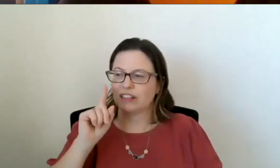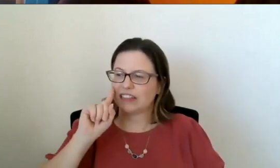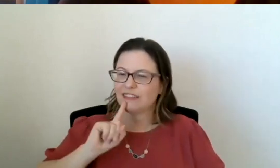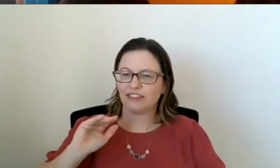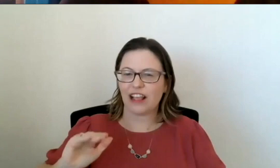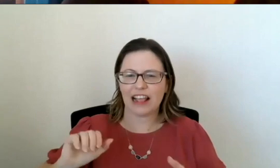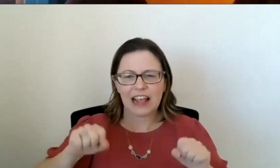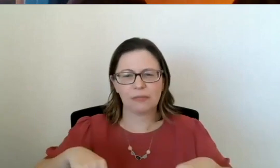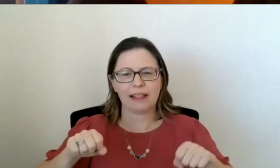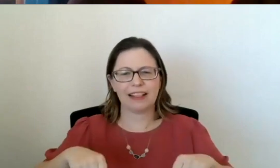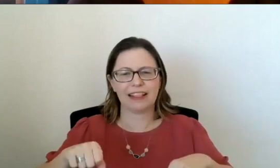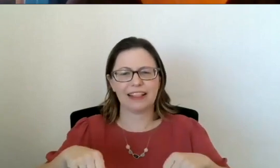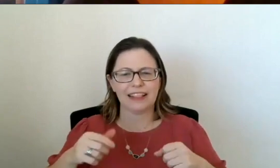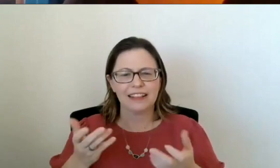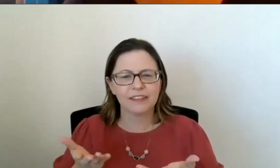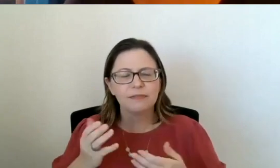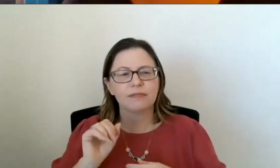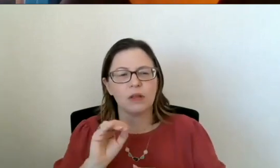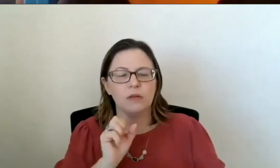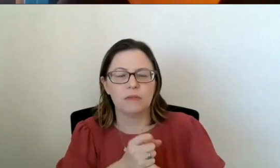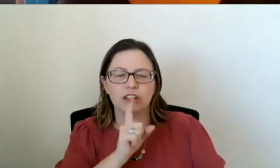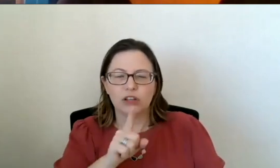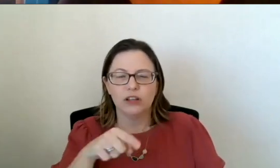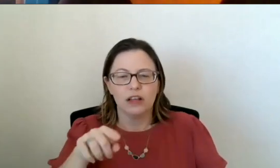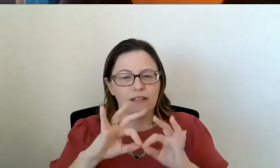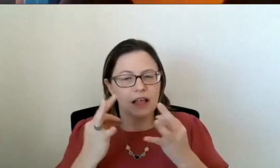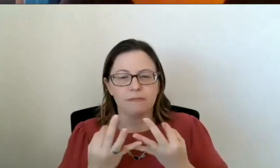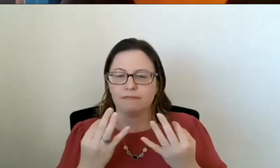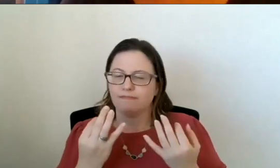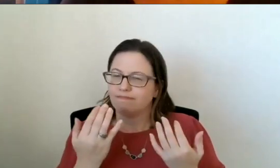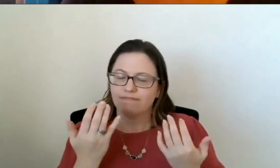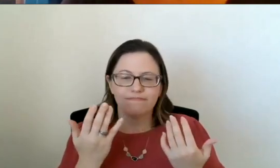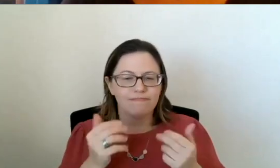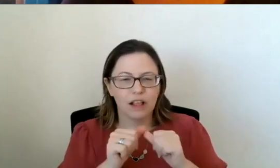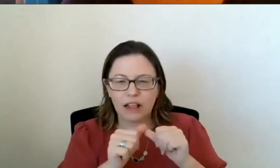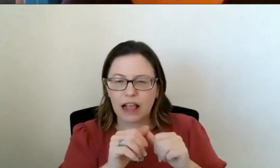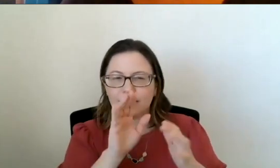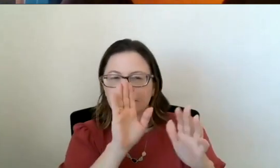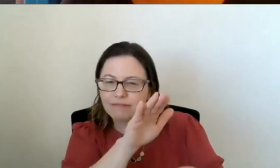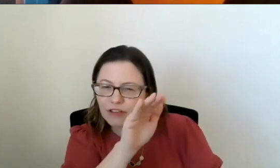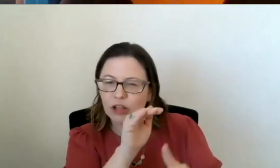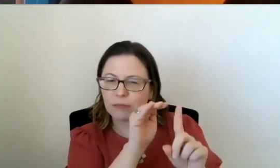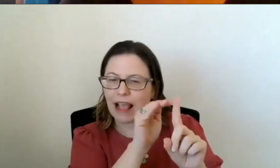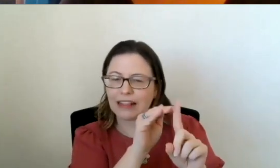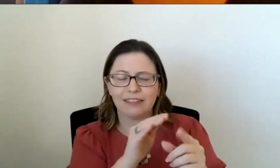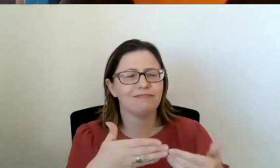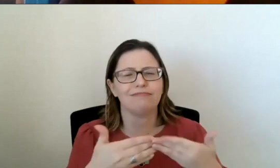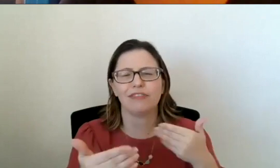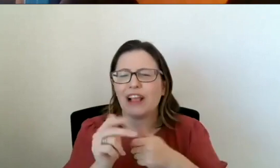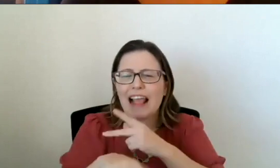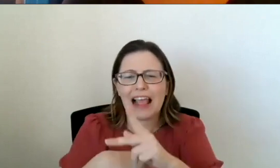They may not particularly be an expert on deaf education. So the family has to